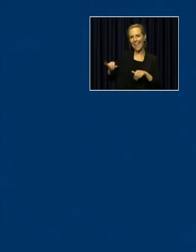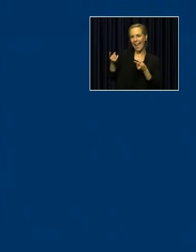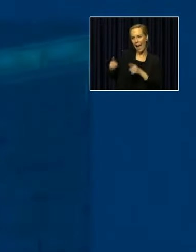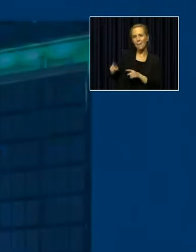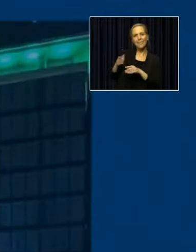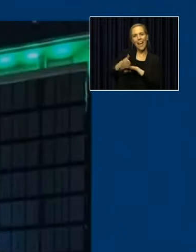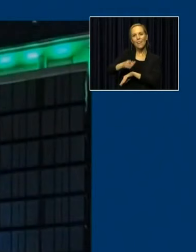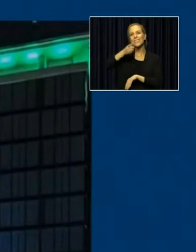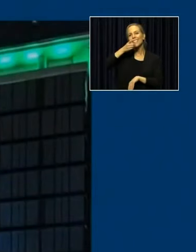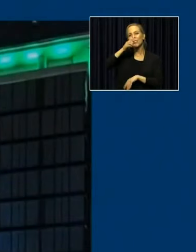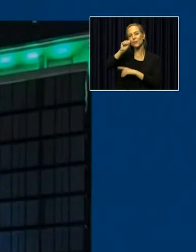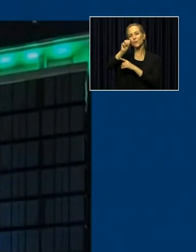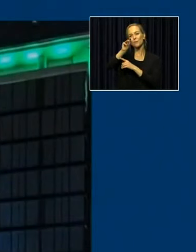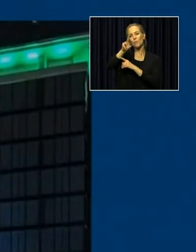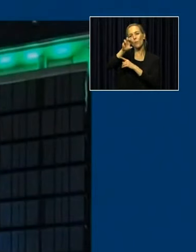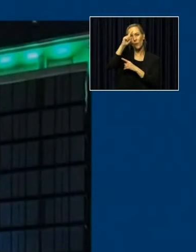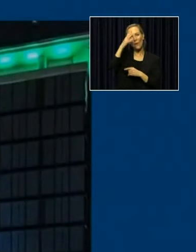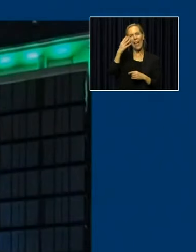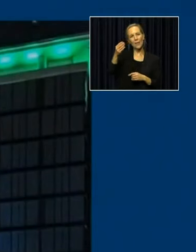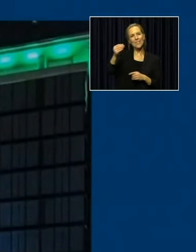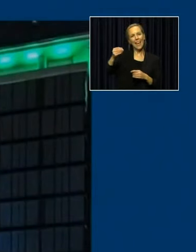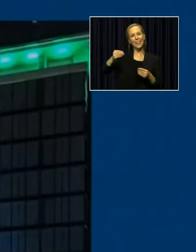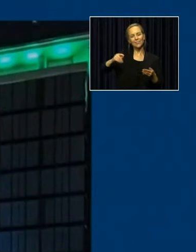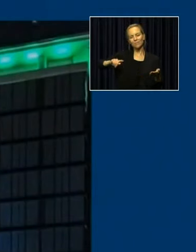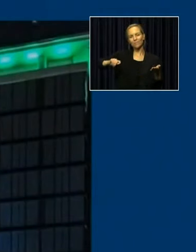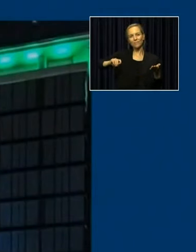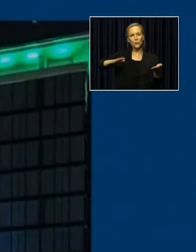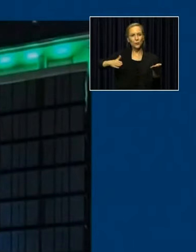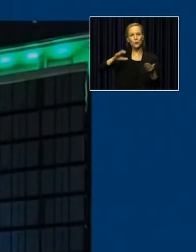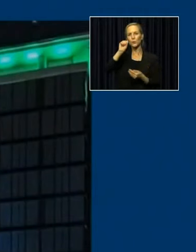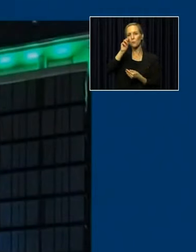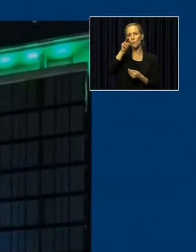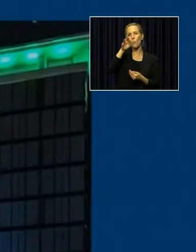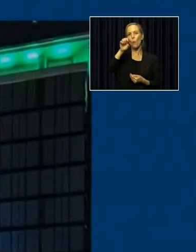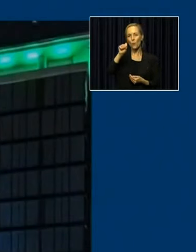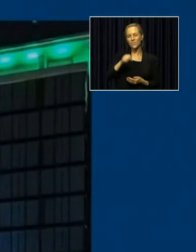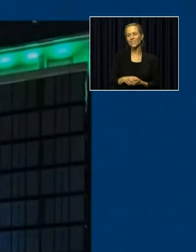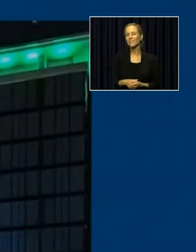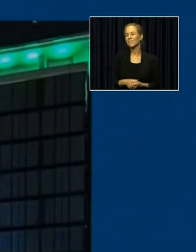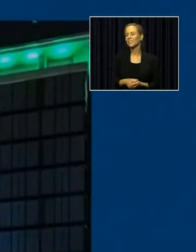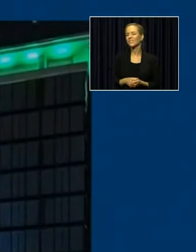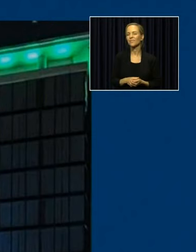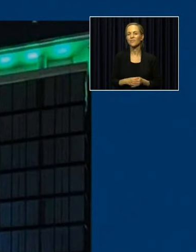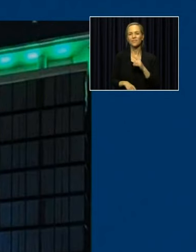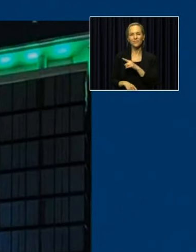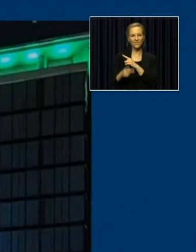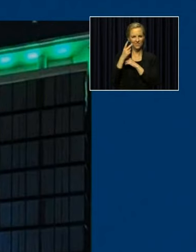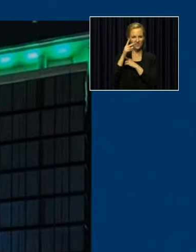CAN SEE AS YOU LOOK THROUGH THERE. IT'S JUST NEAT TO SEE ALL OUR